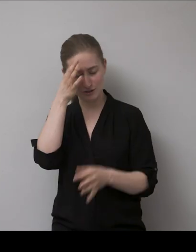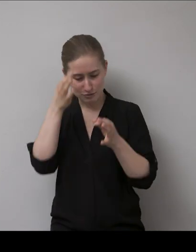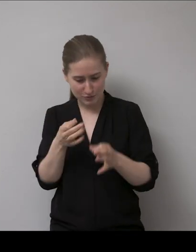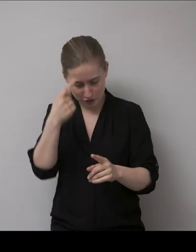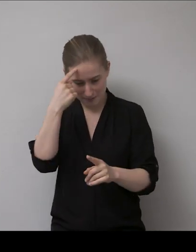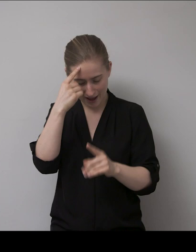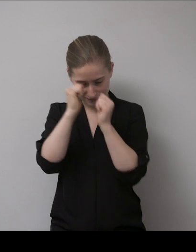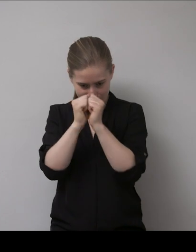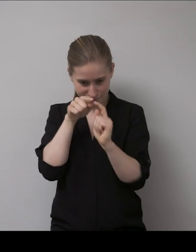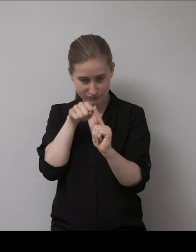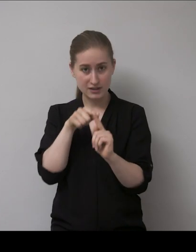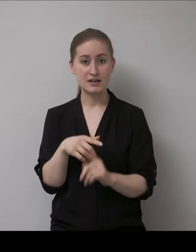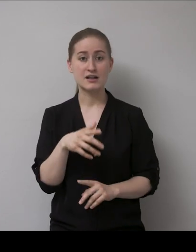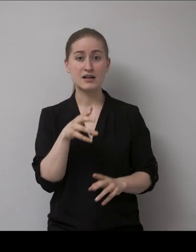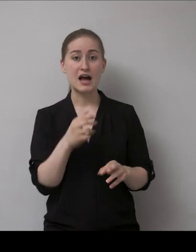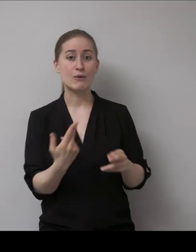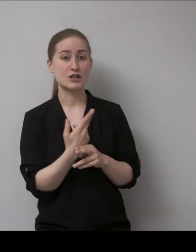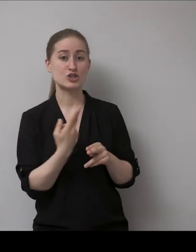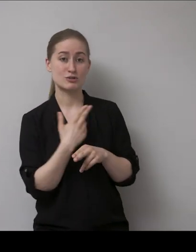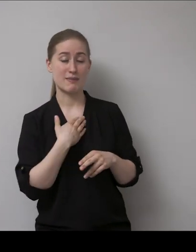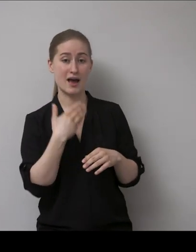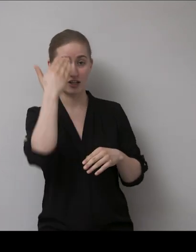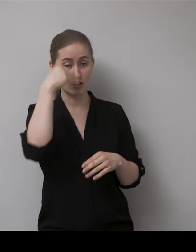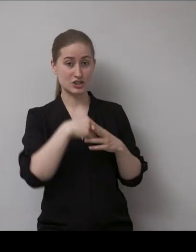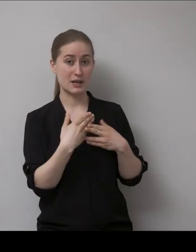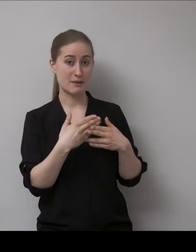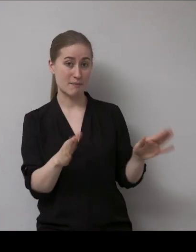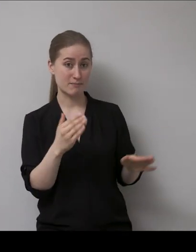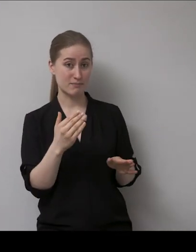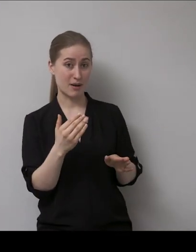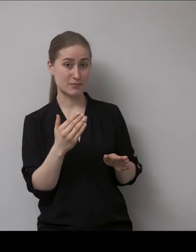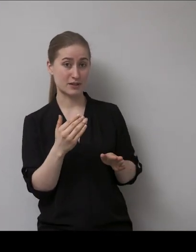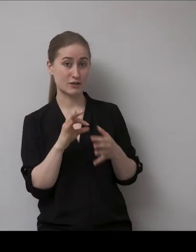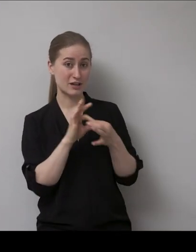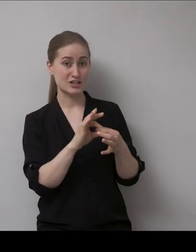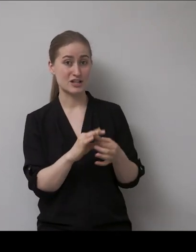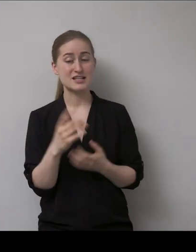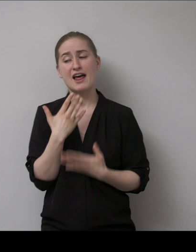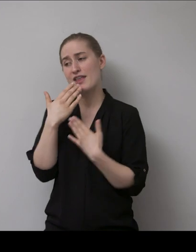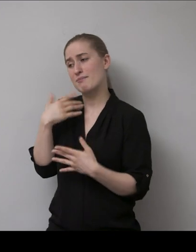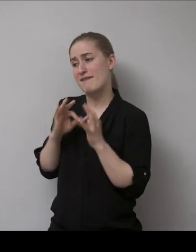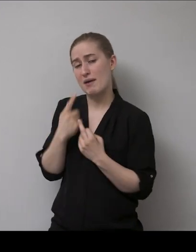I've studied because I wanted to further my knowledge in public relations, and I'd be remiss not to thank my family for all your love and support. Congratulations, everybody.